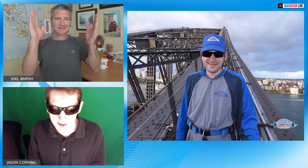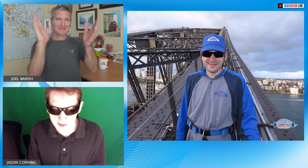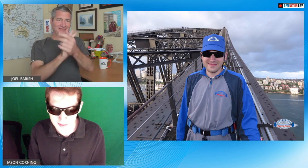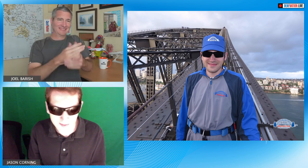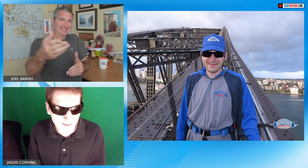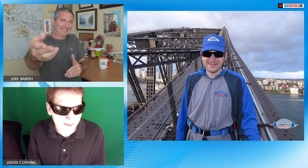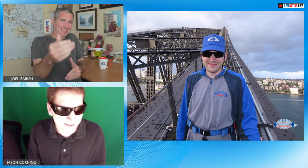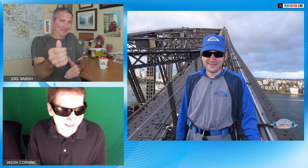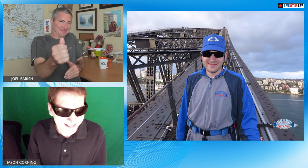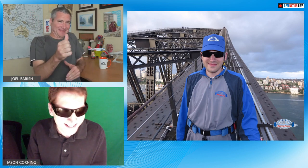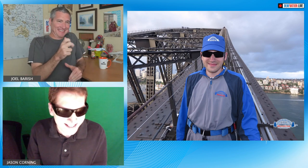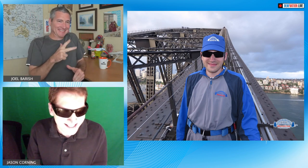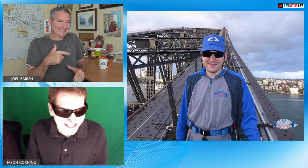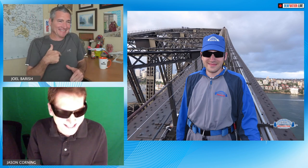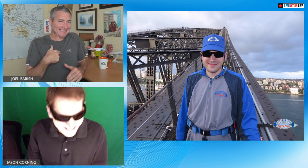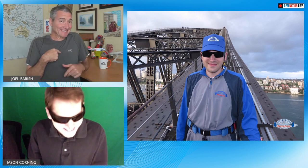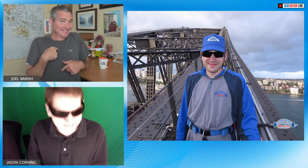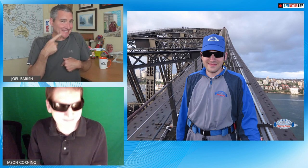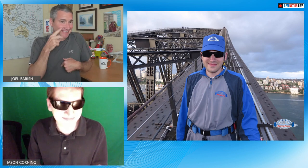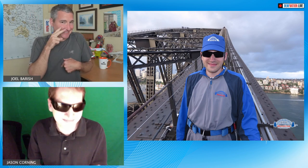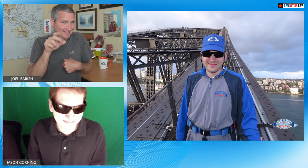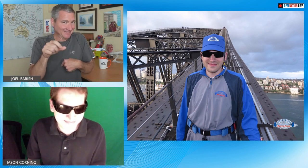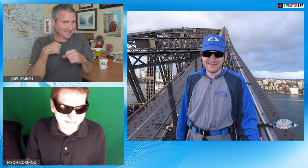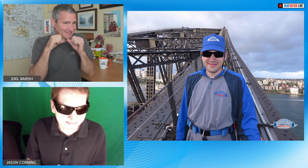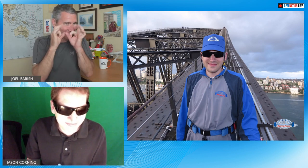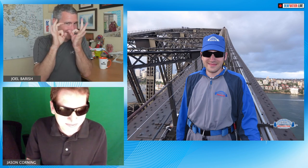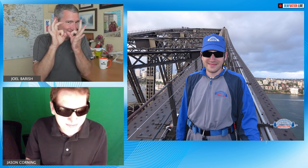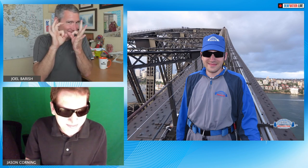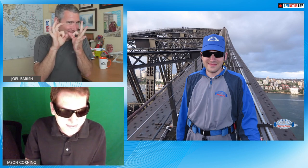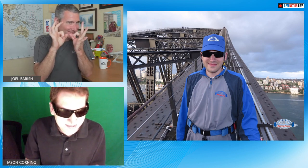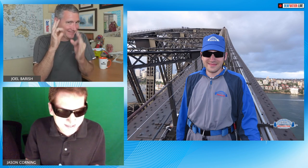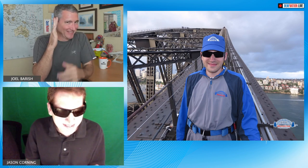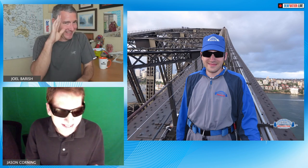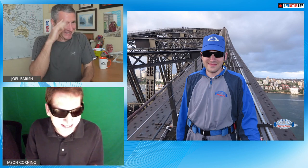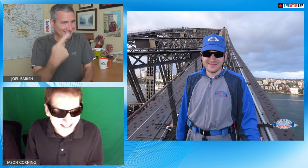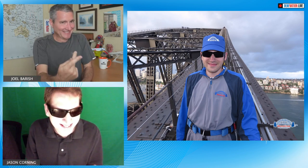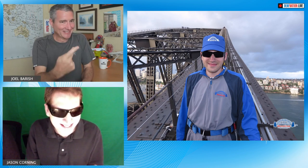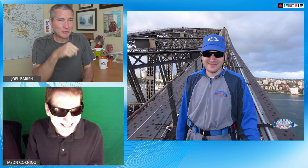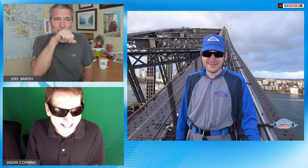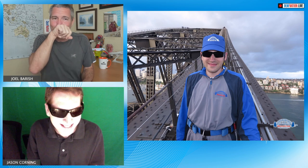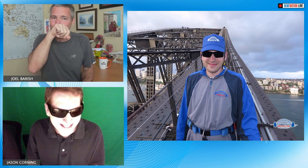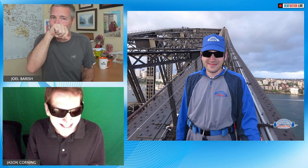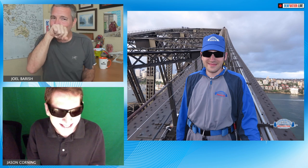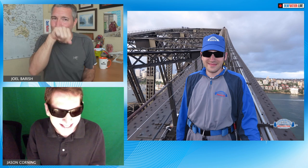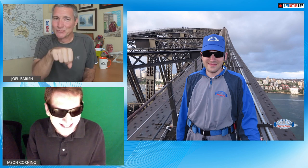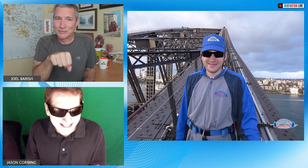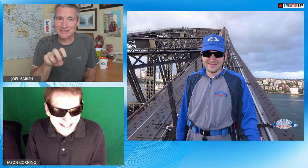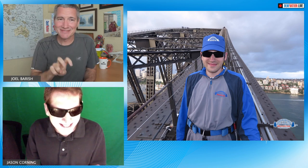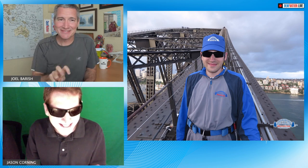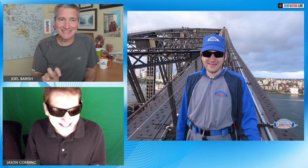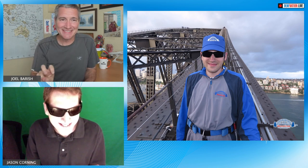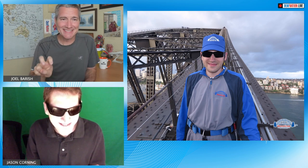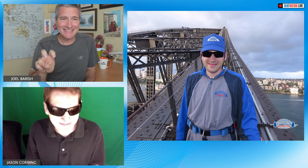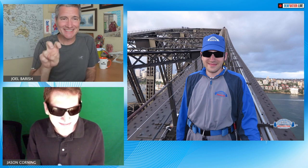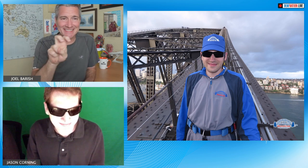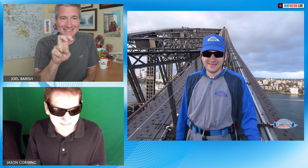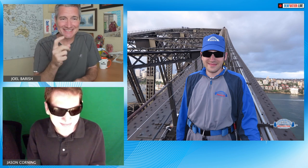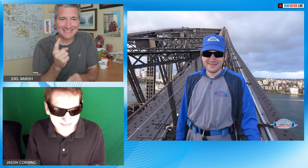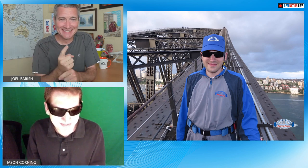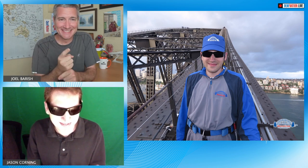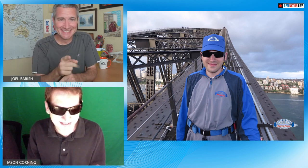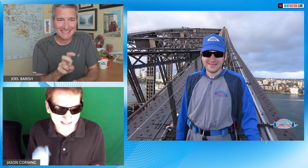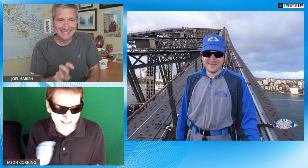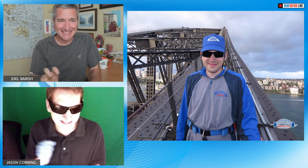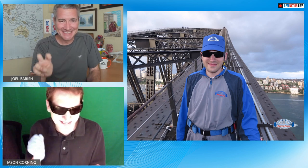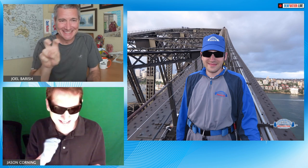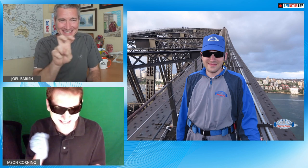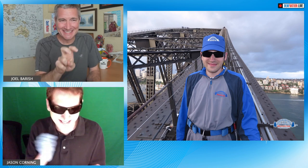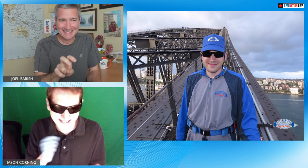Welcome back. I know you love to travel.